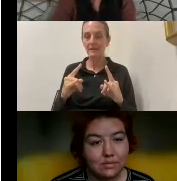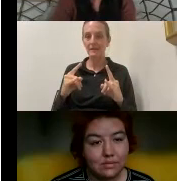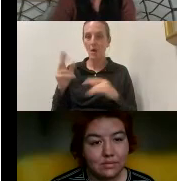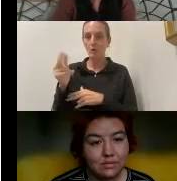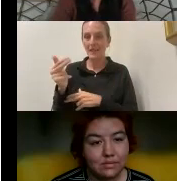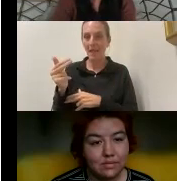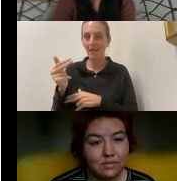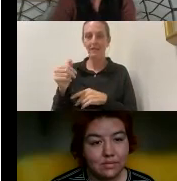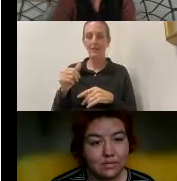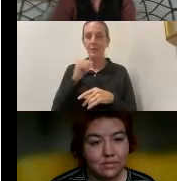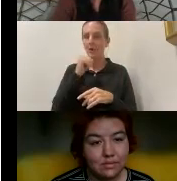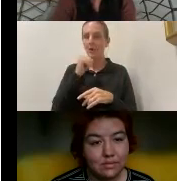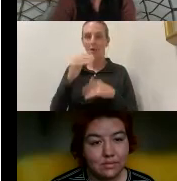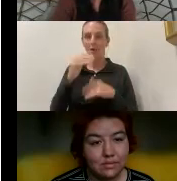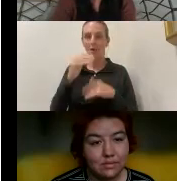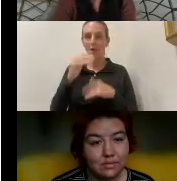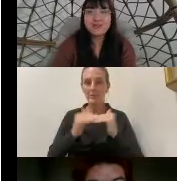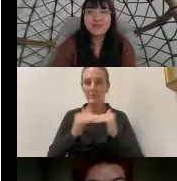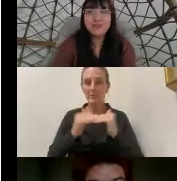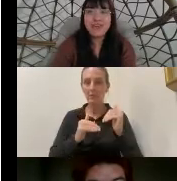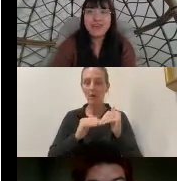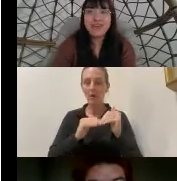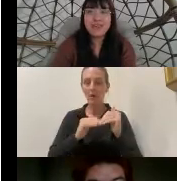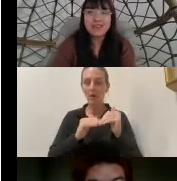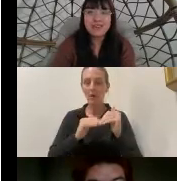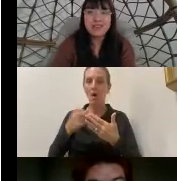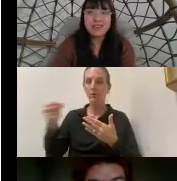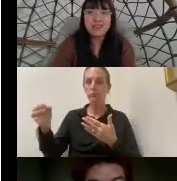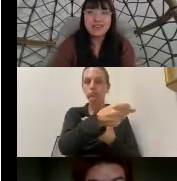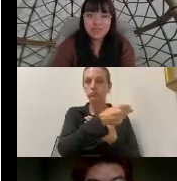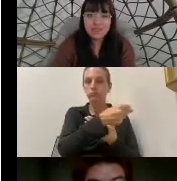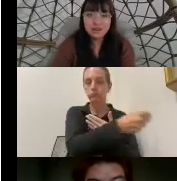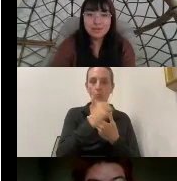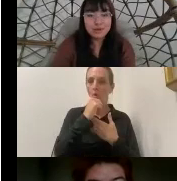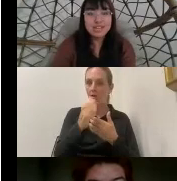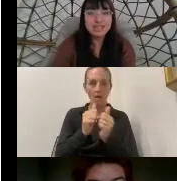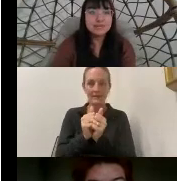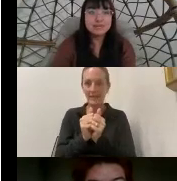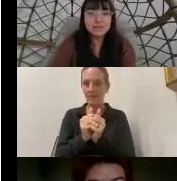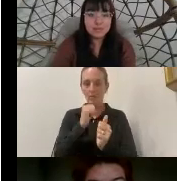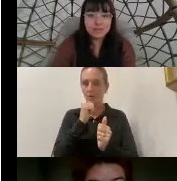we're all so spread out instead of being with our community.